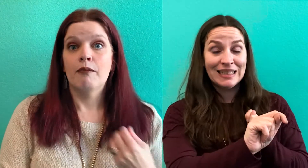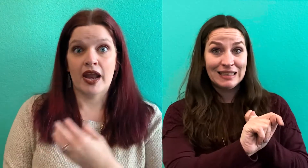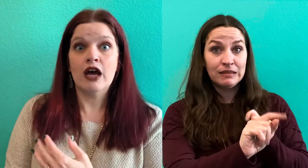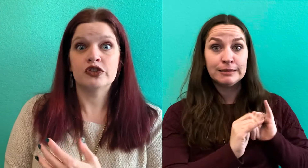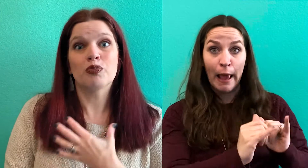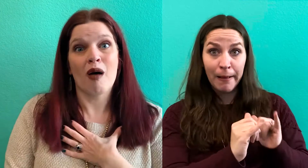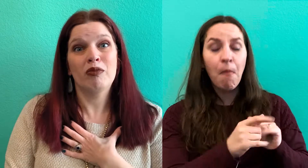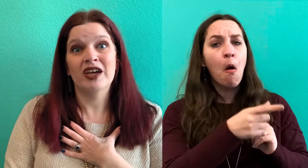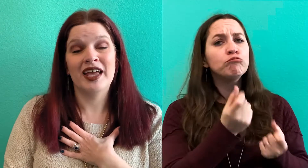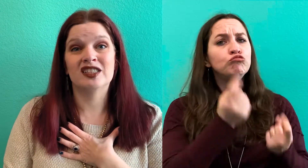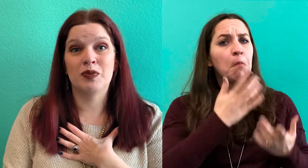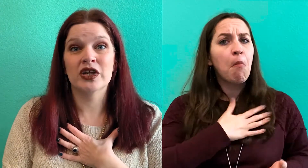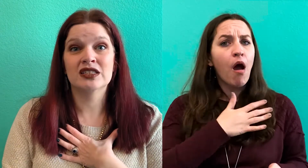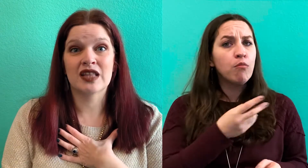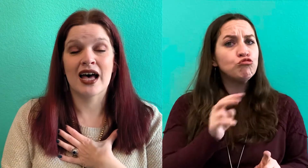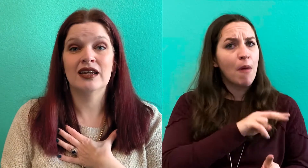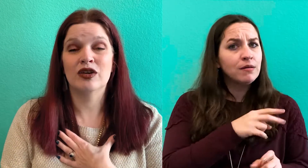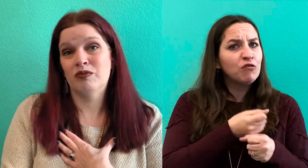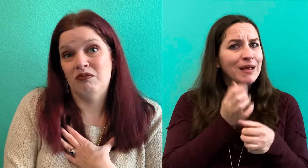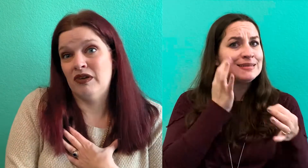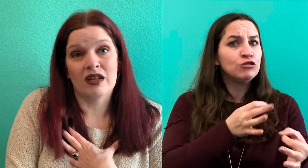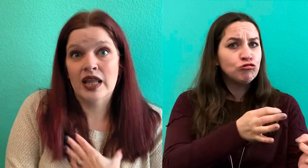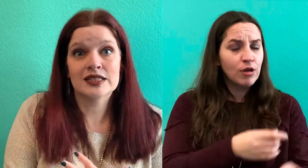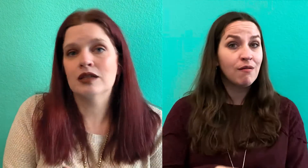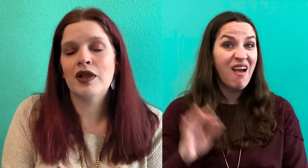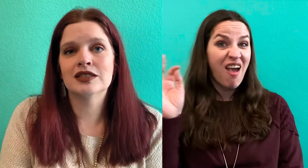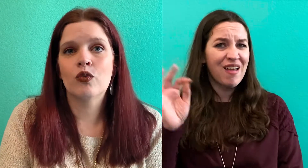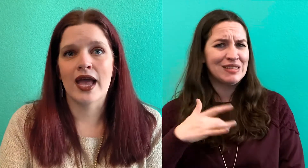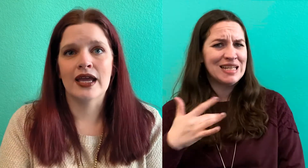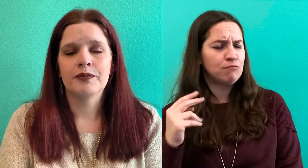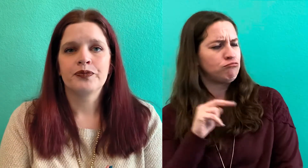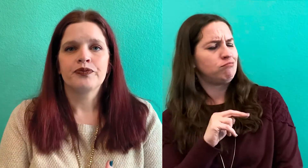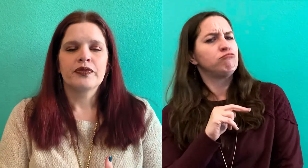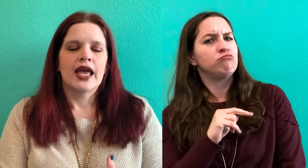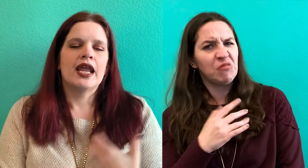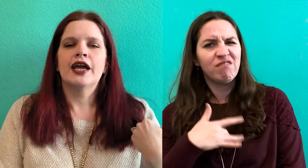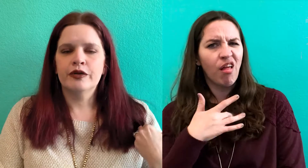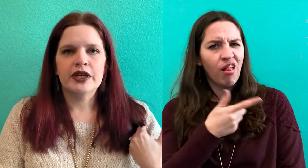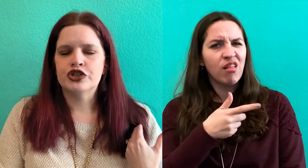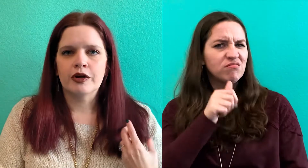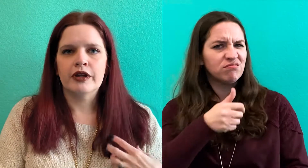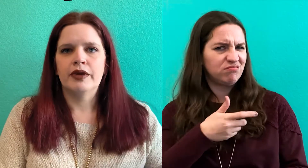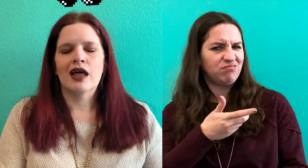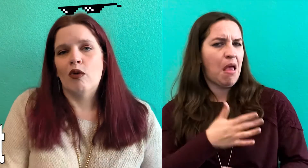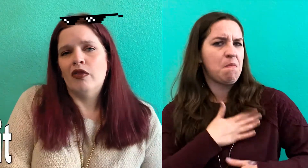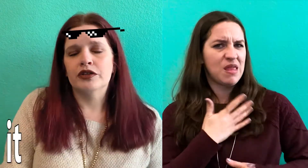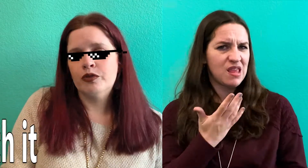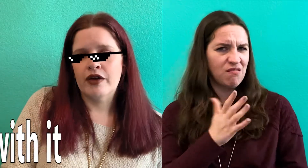But F's are probably going to experience that in a less than pleasant way, and I could be a jerk and be like, "well then too bad